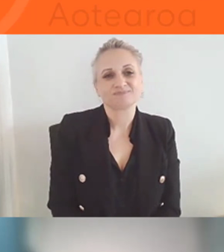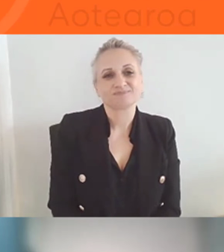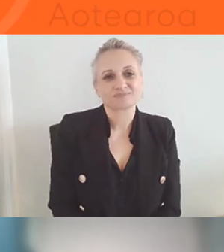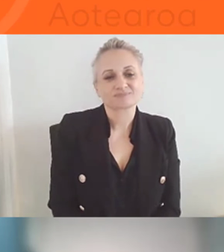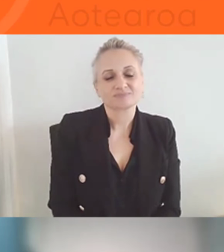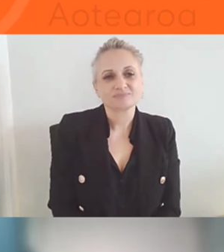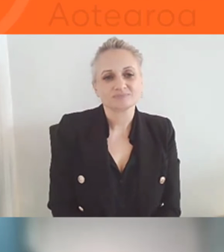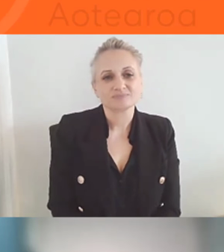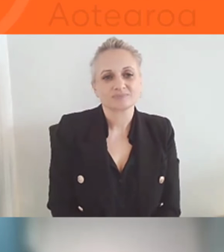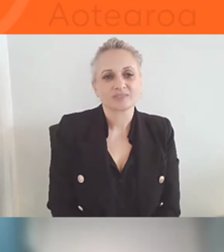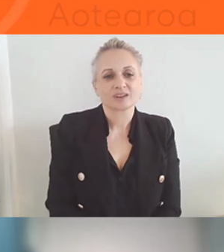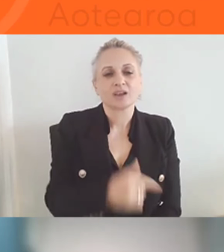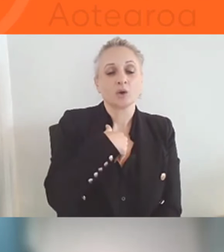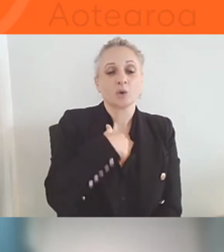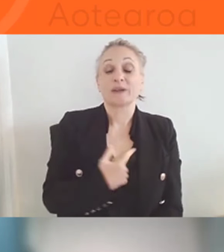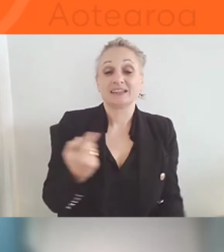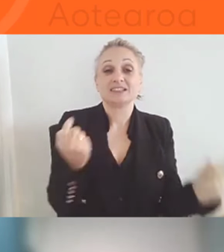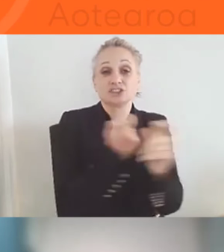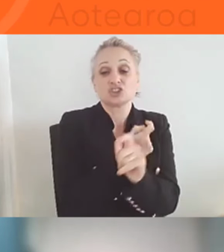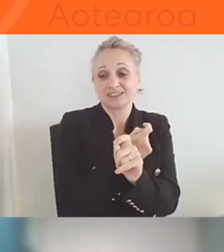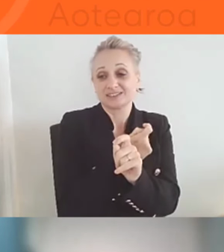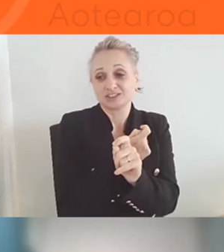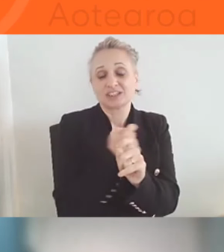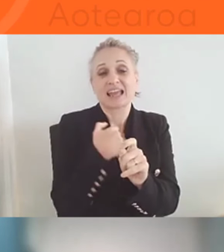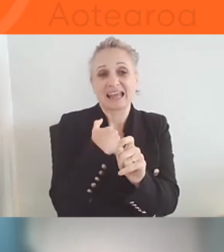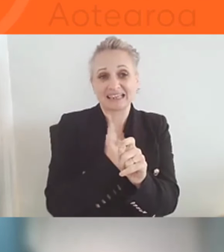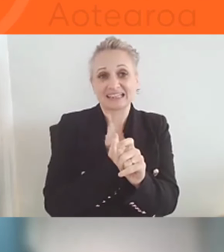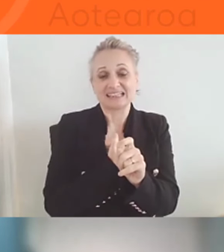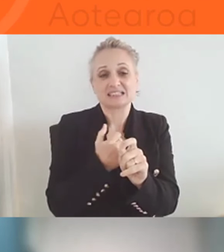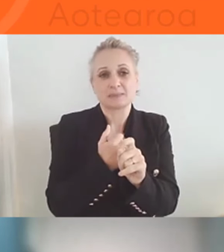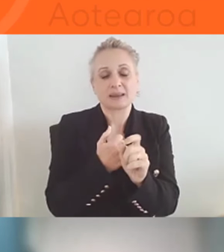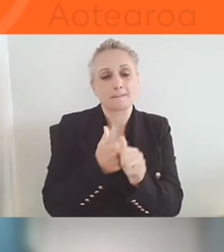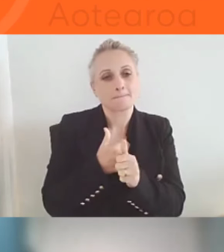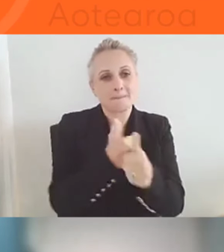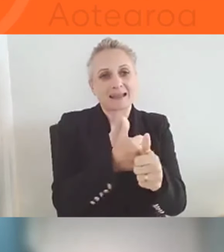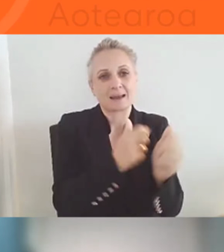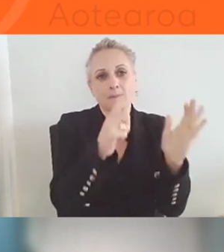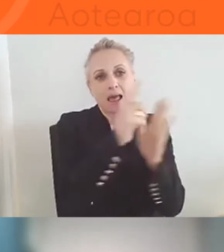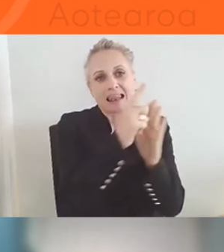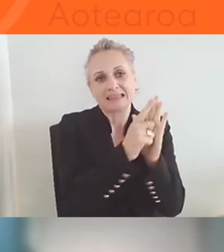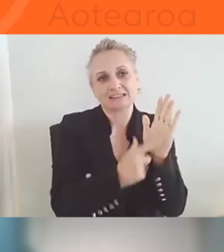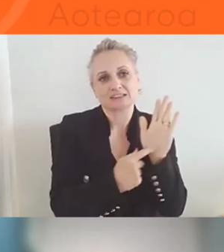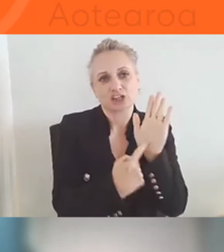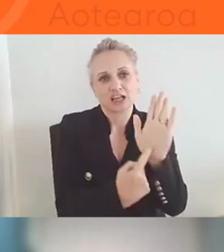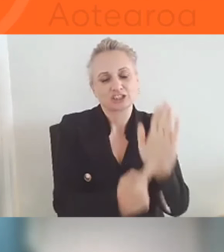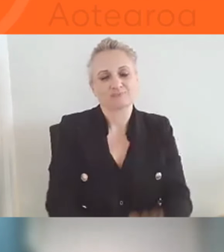change and it needs to be legislative change. Awesome, I love what you